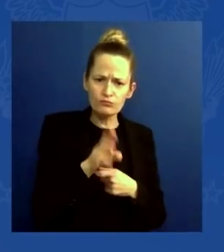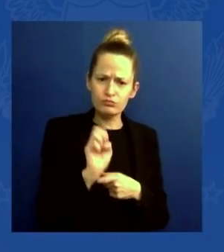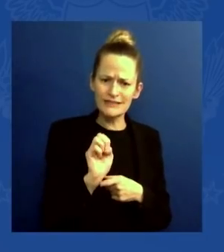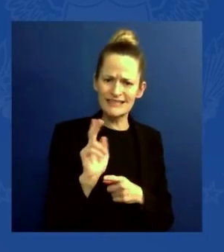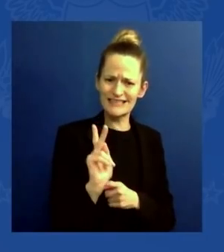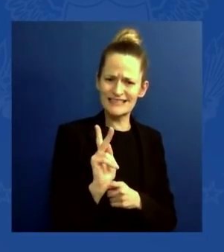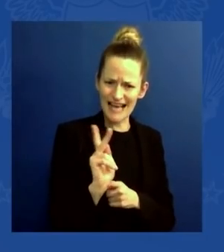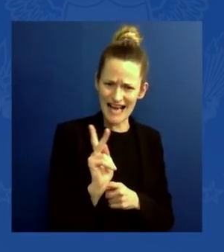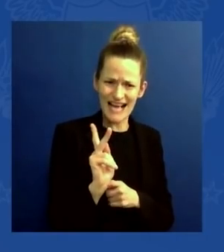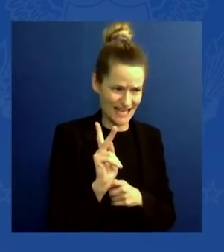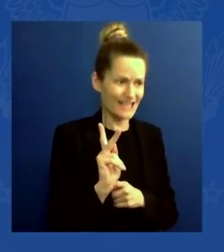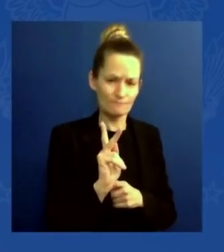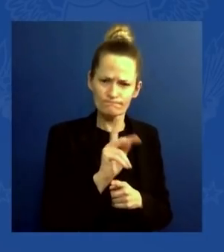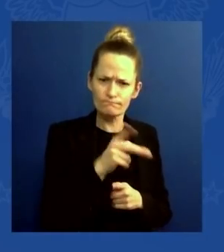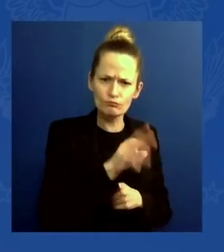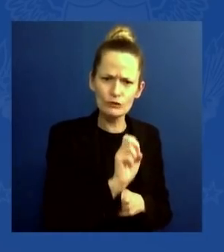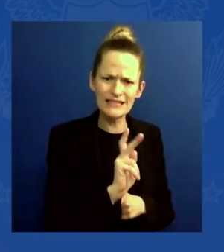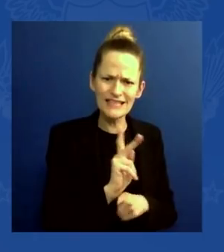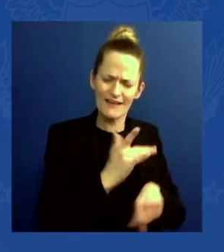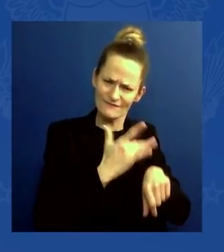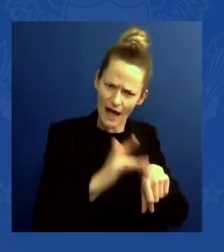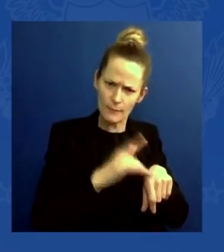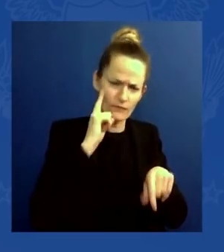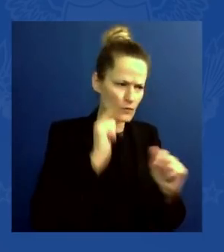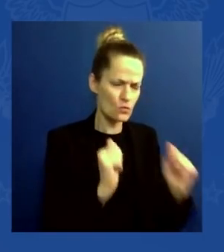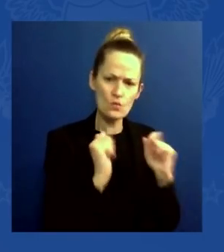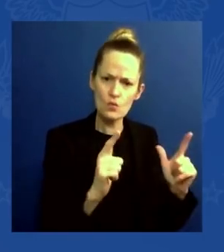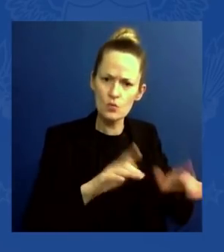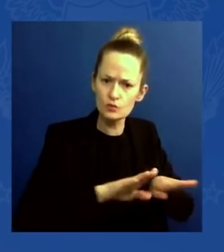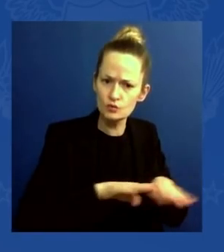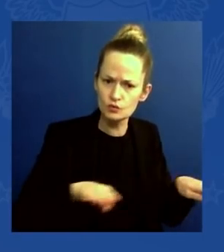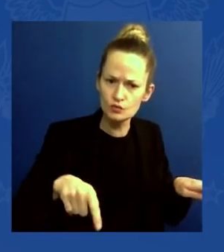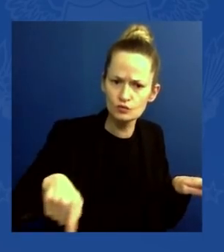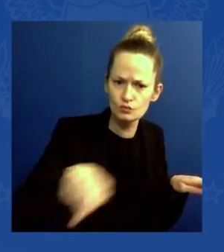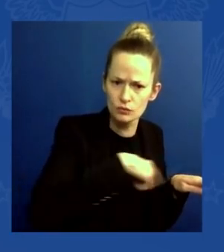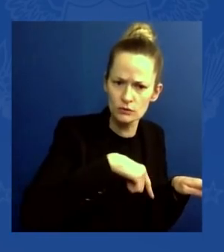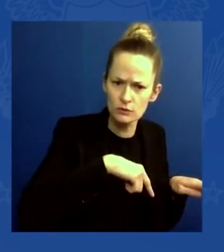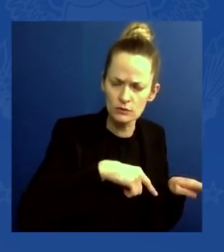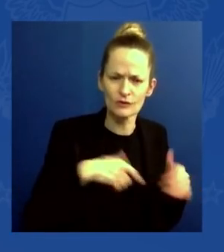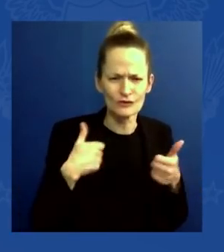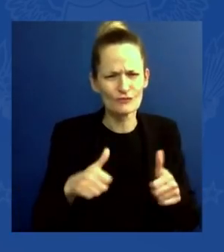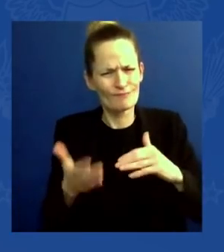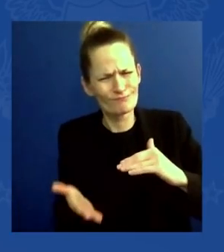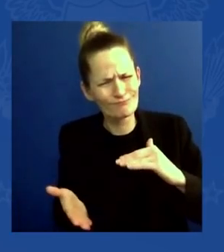significantly; making healthcare more affordable; lowering prescription drugs costs;